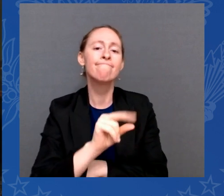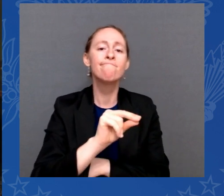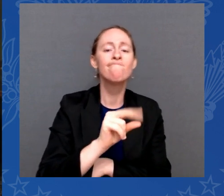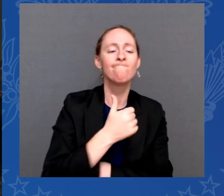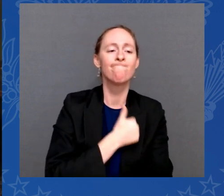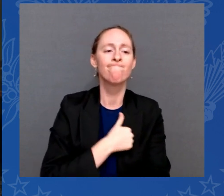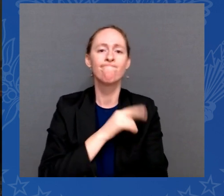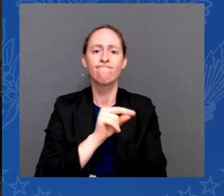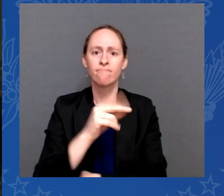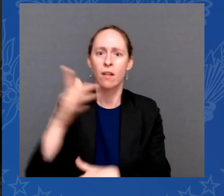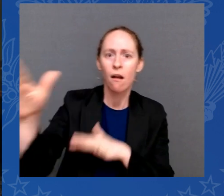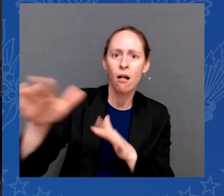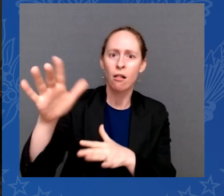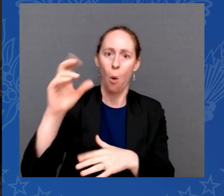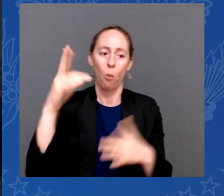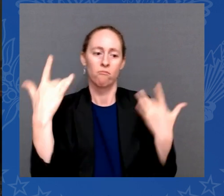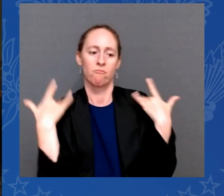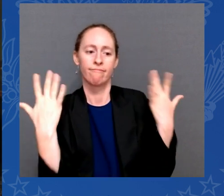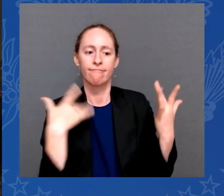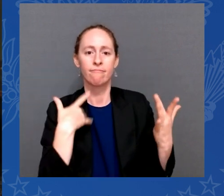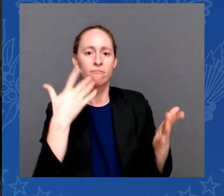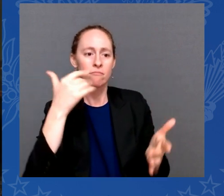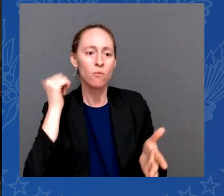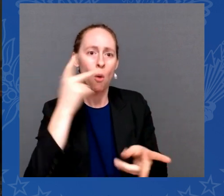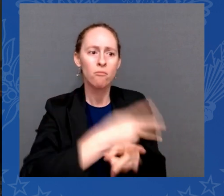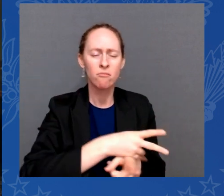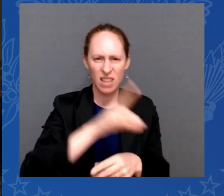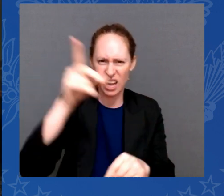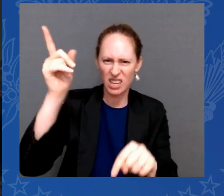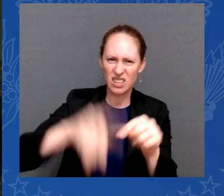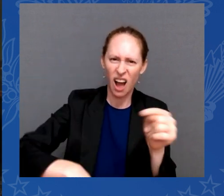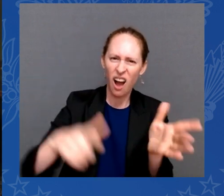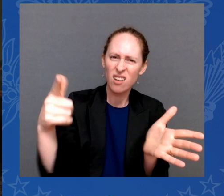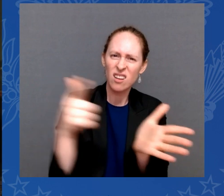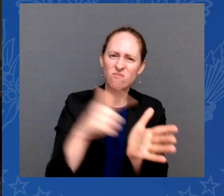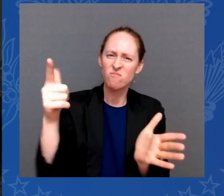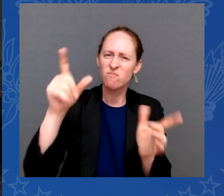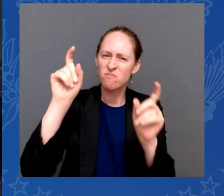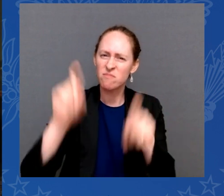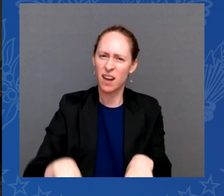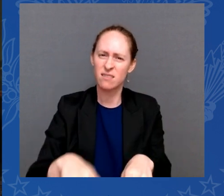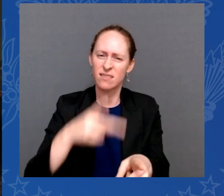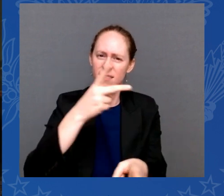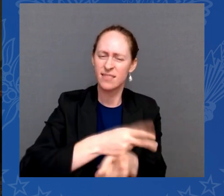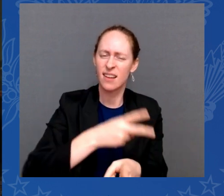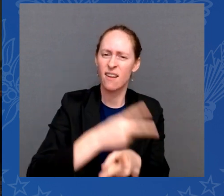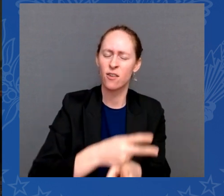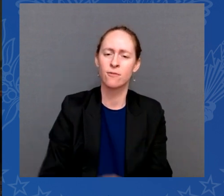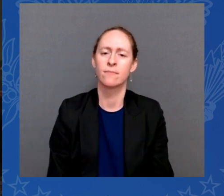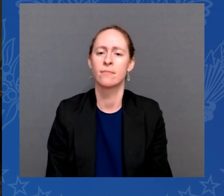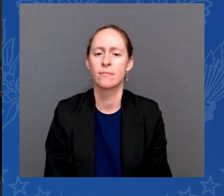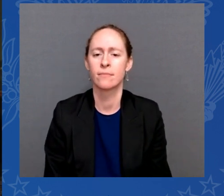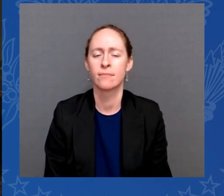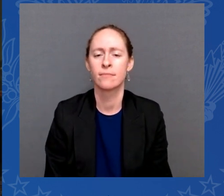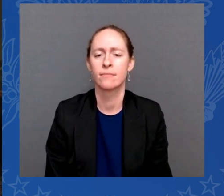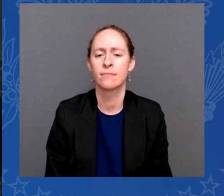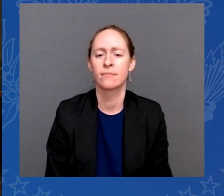that this reproductive health crisis is having on -- on maternal health and other health conditions and outcomes.